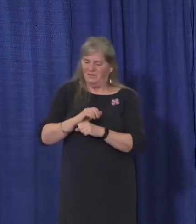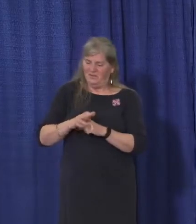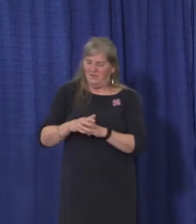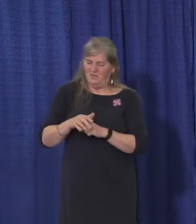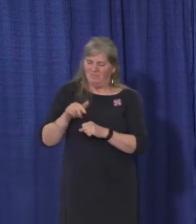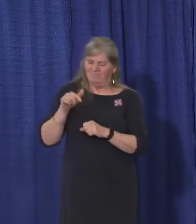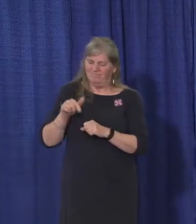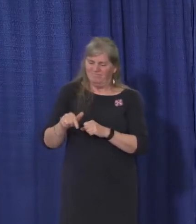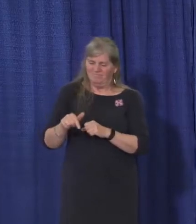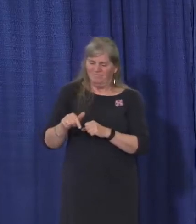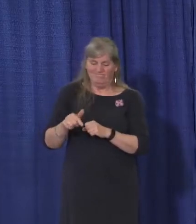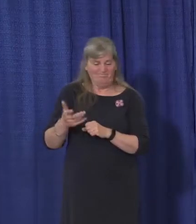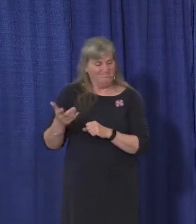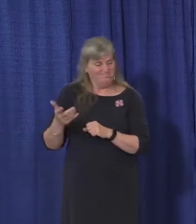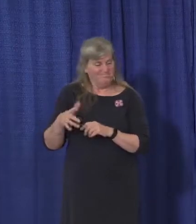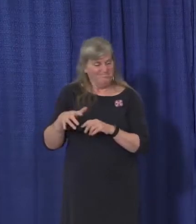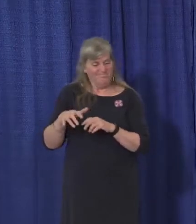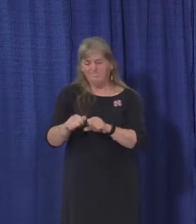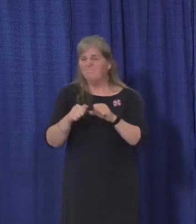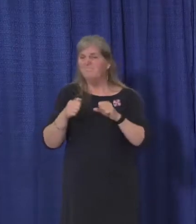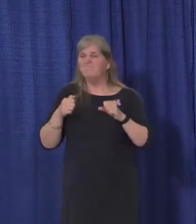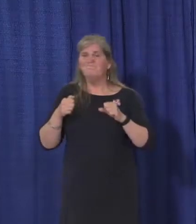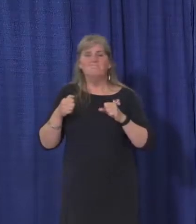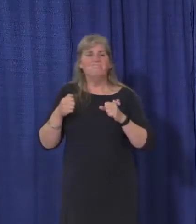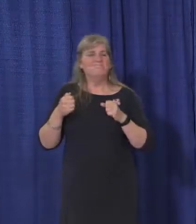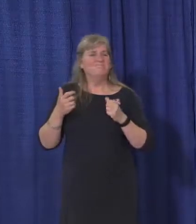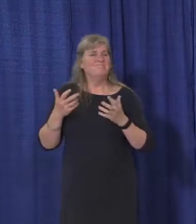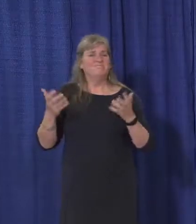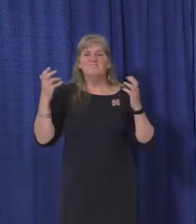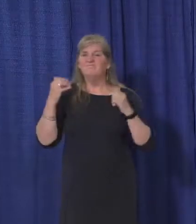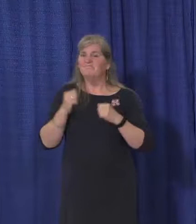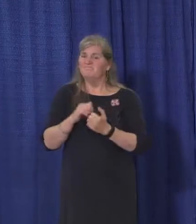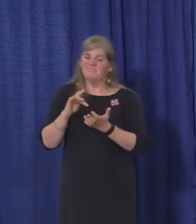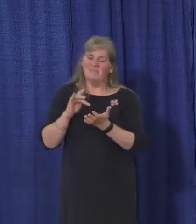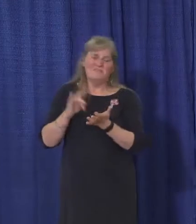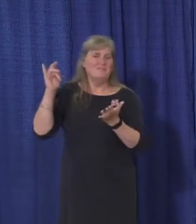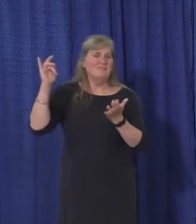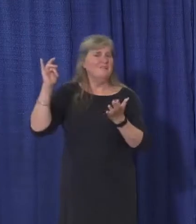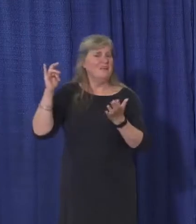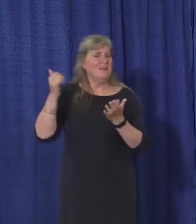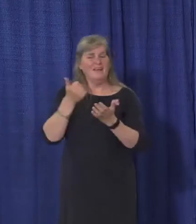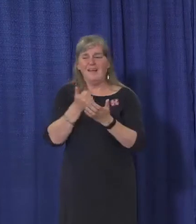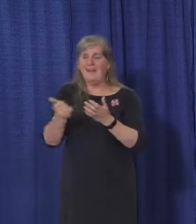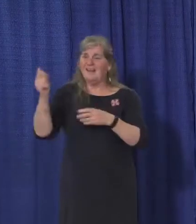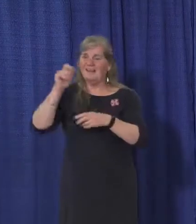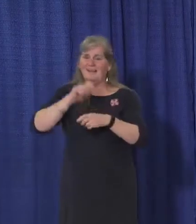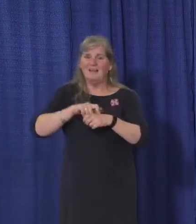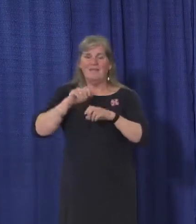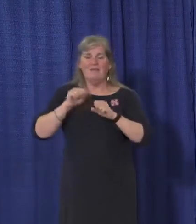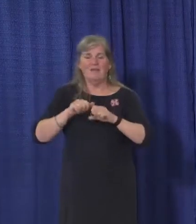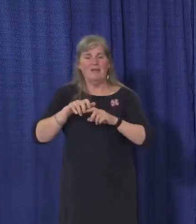COVID-19 has turned out to be a tricky and aggressive virus that takes advantage of every